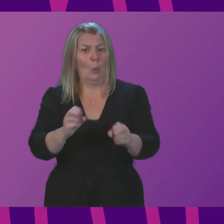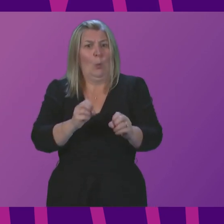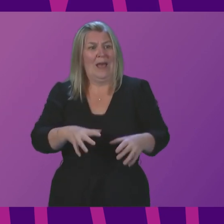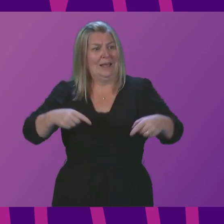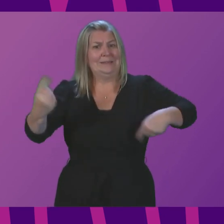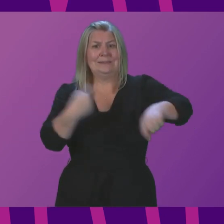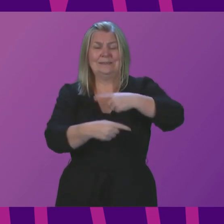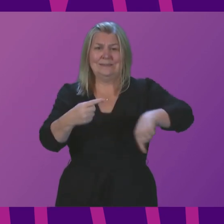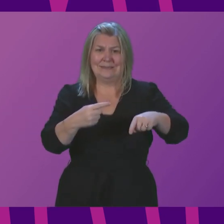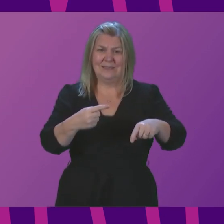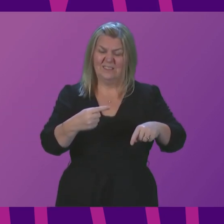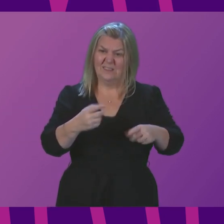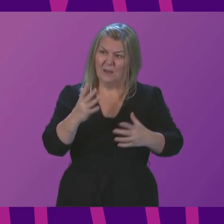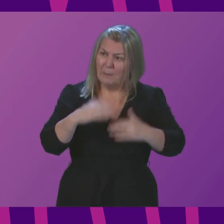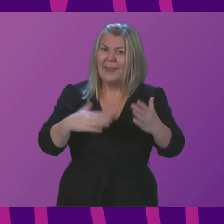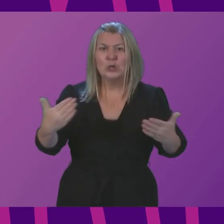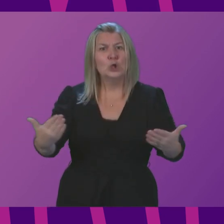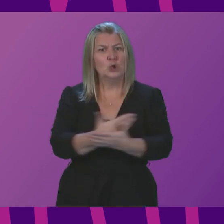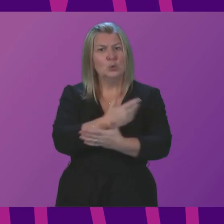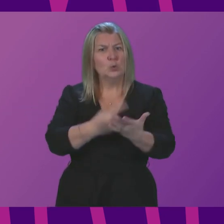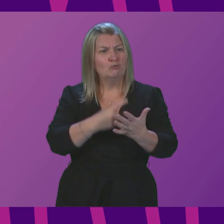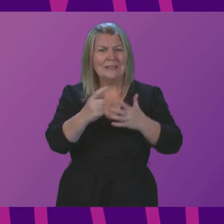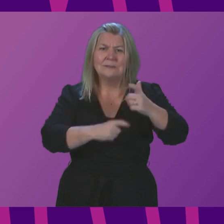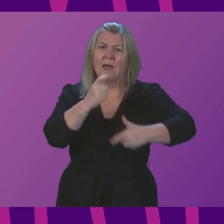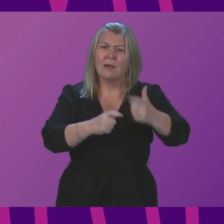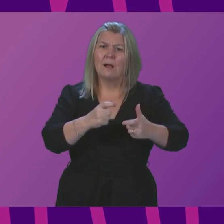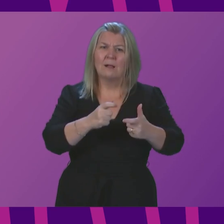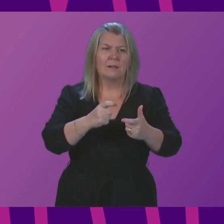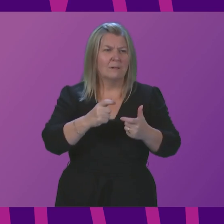a new recycling plant for plastics in Scotland?